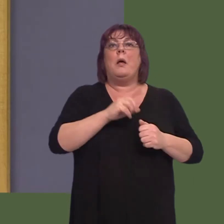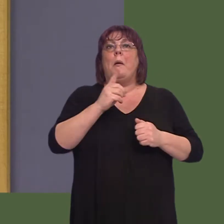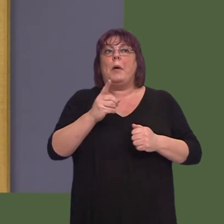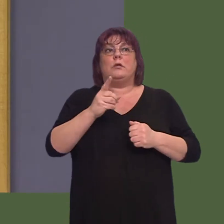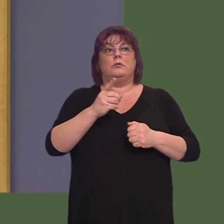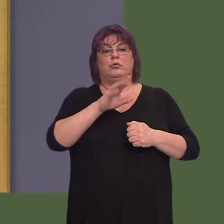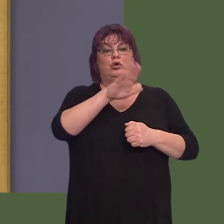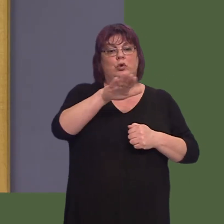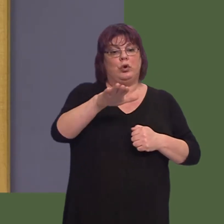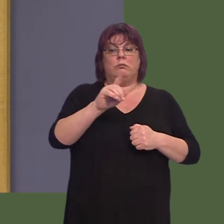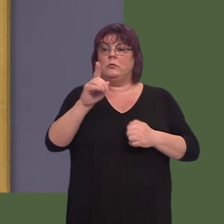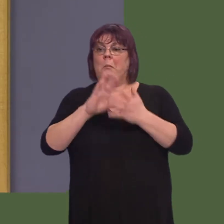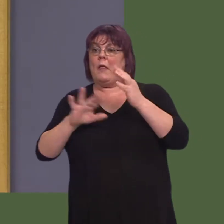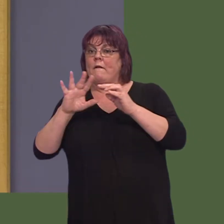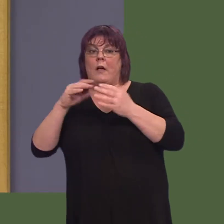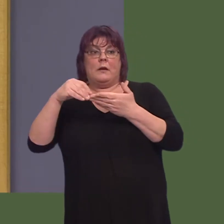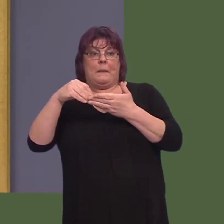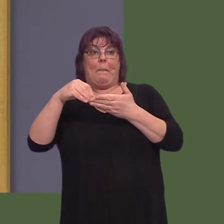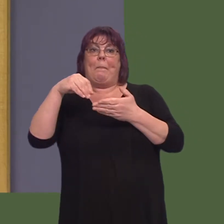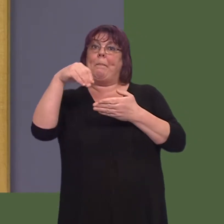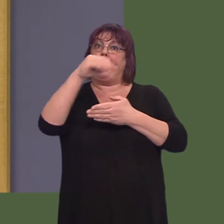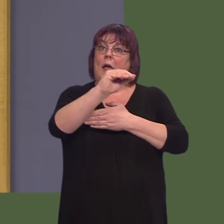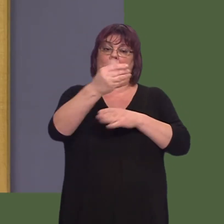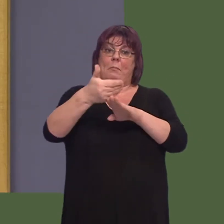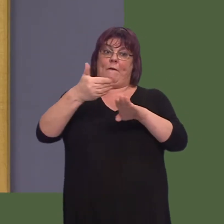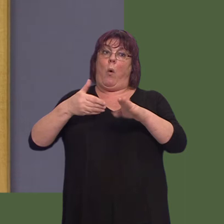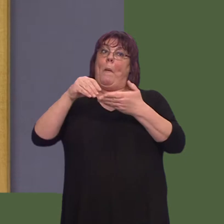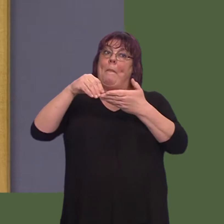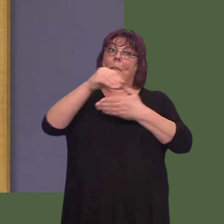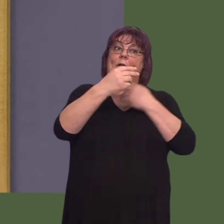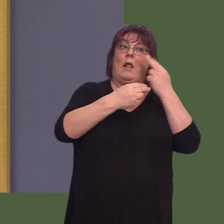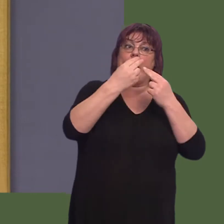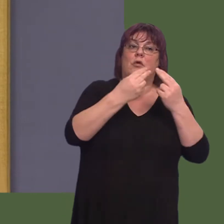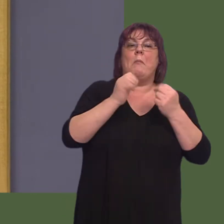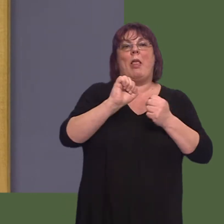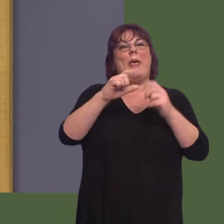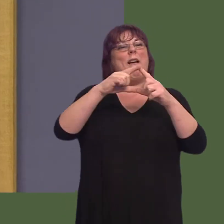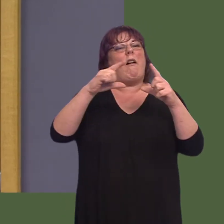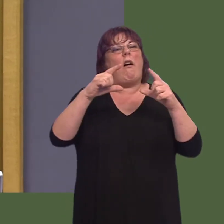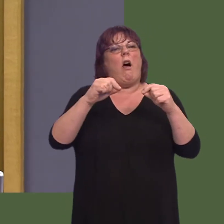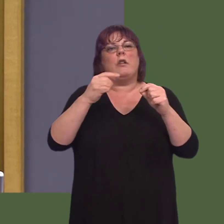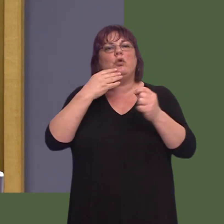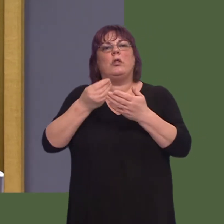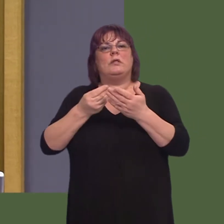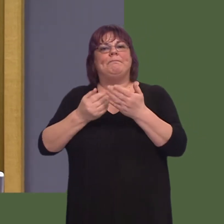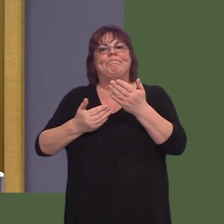whose parents pay for lunch and who haven't topped up their cards will no longer be able to get any food.